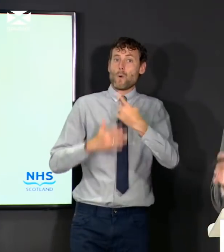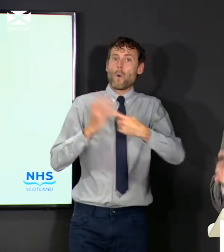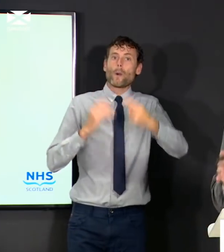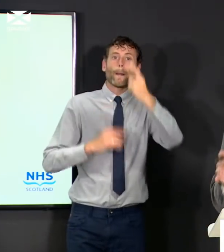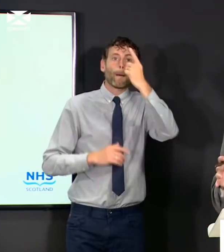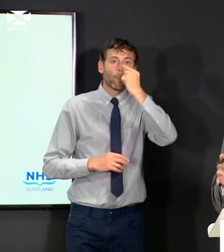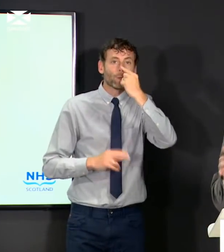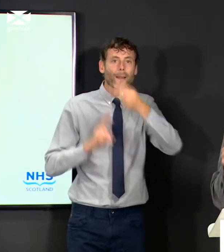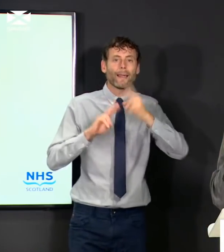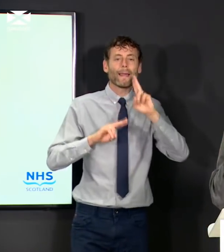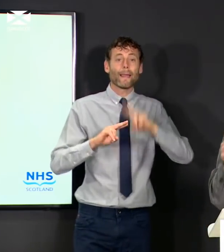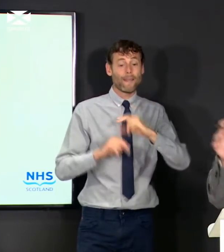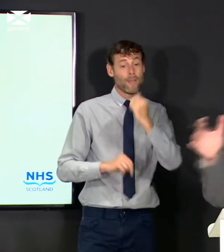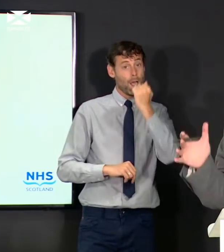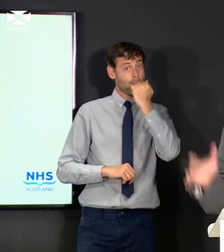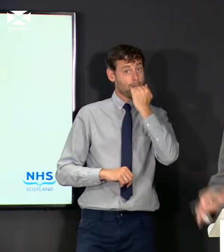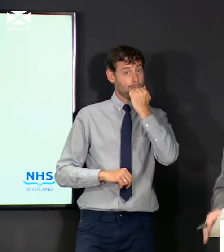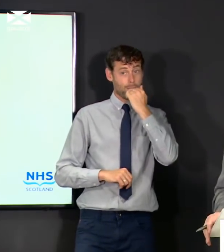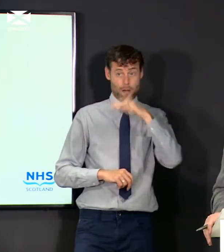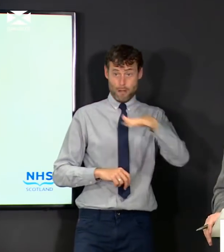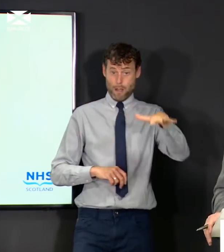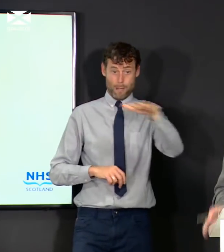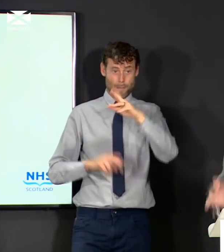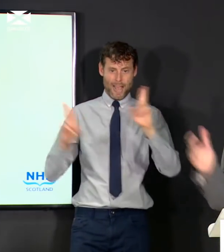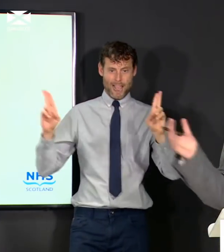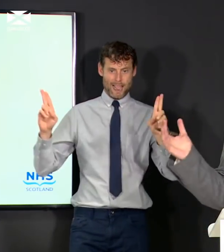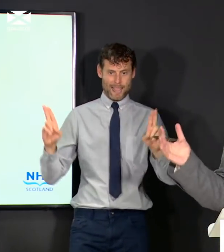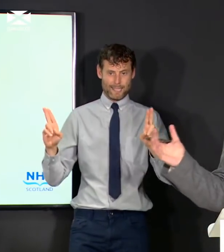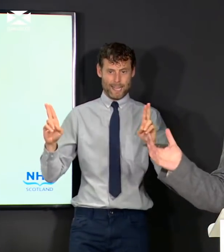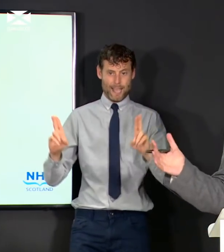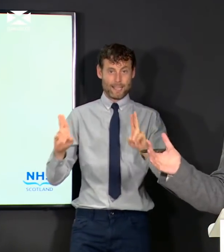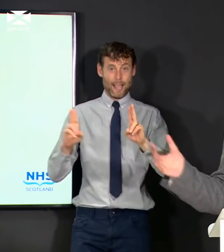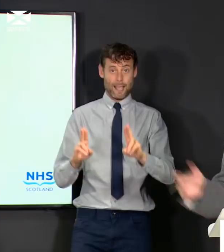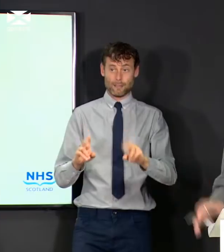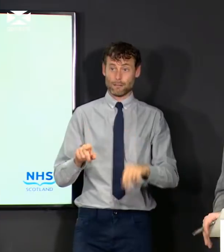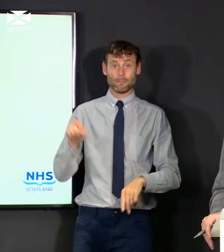to see the numbers go in the direction they are going. if the First Minister is back here